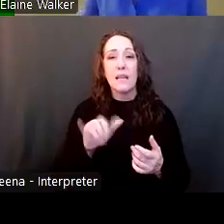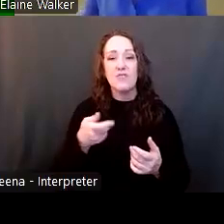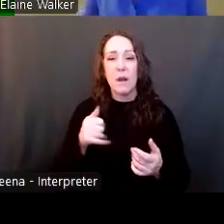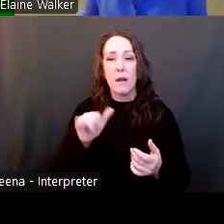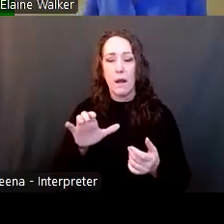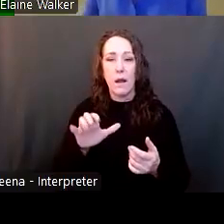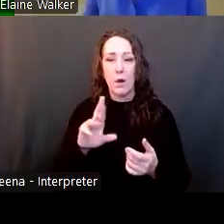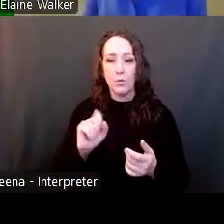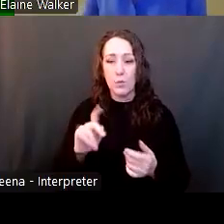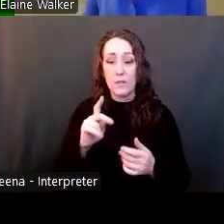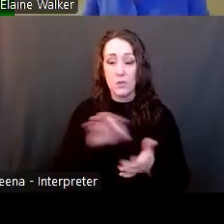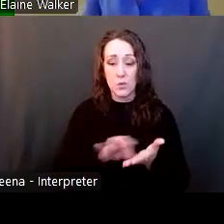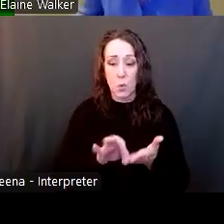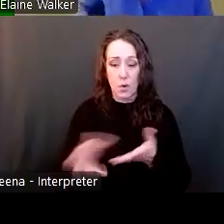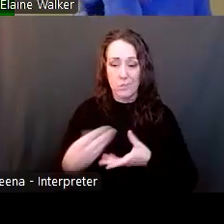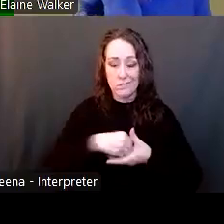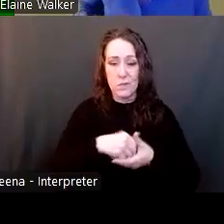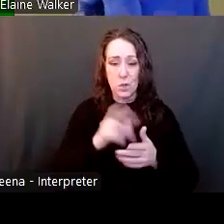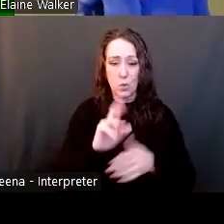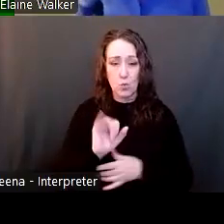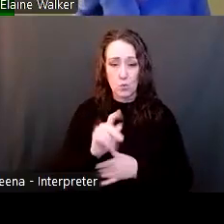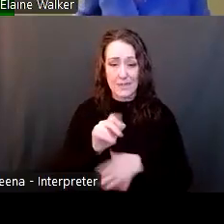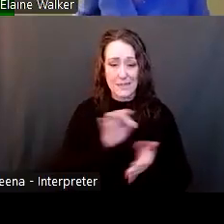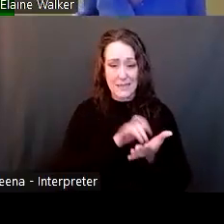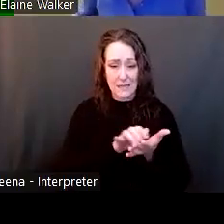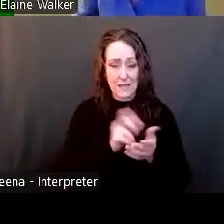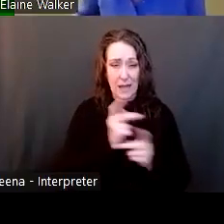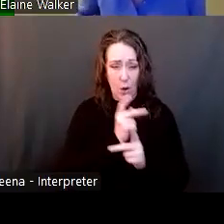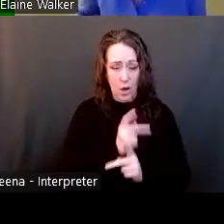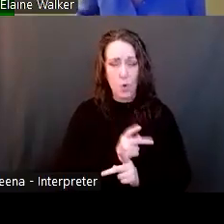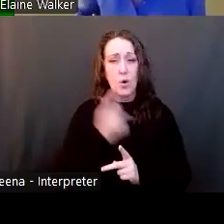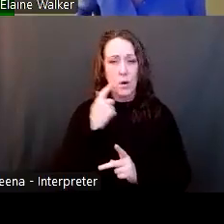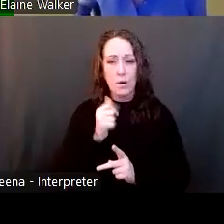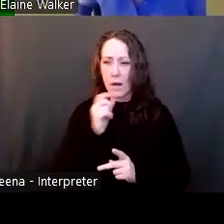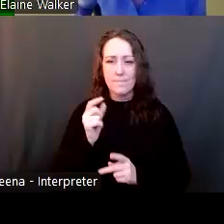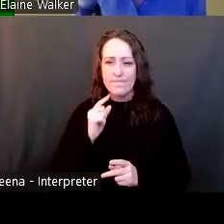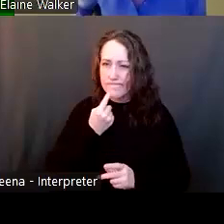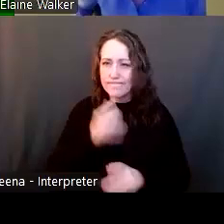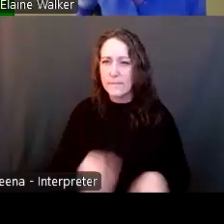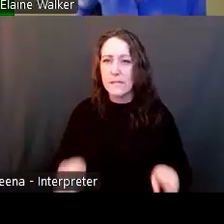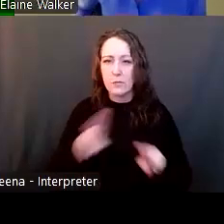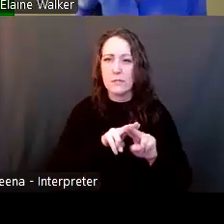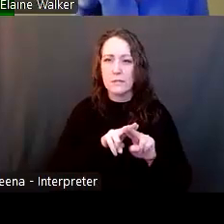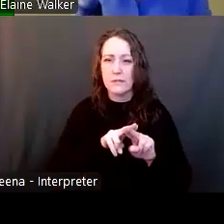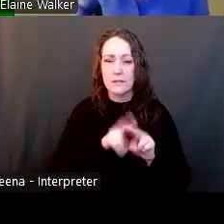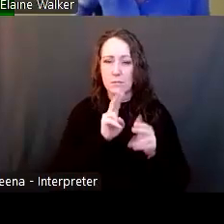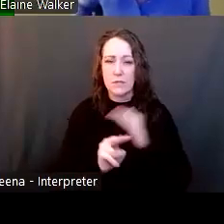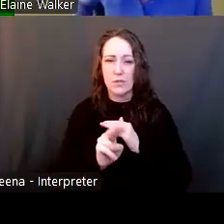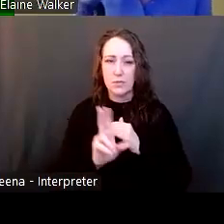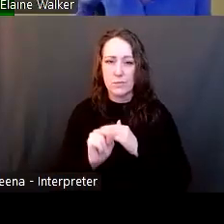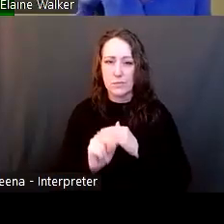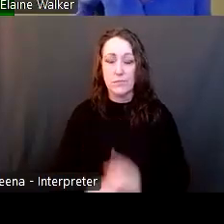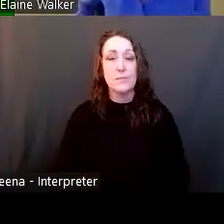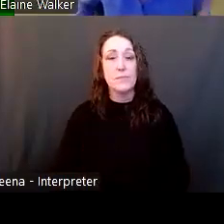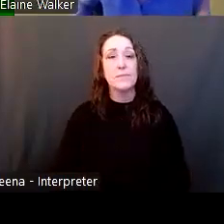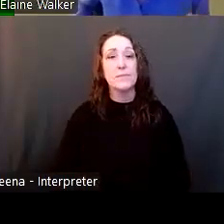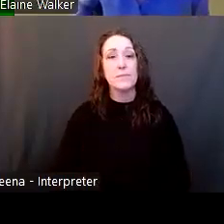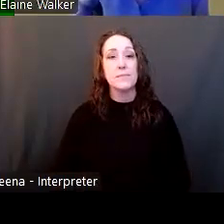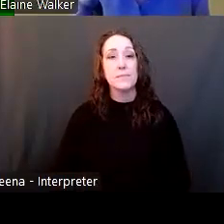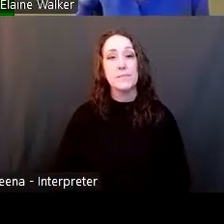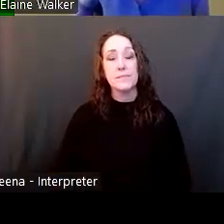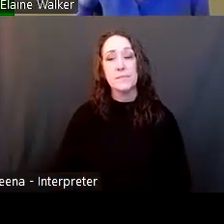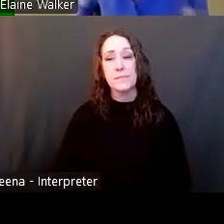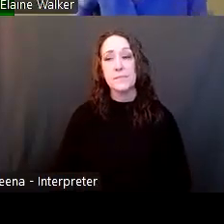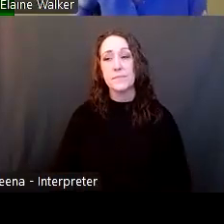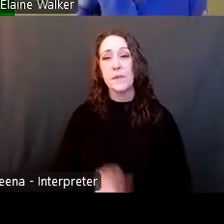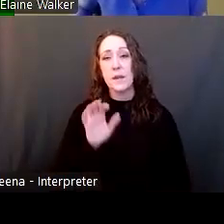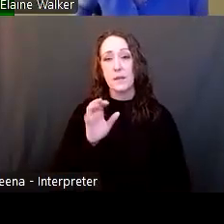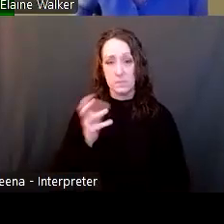to the risk calculator it did not significantly increase prediction um so that means the c Index